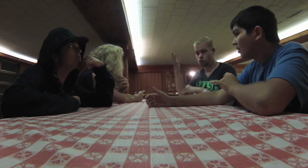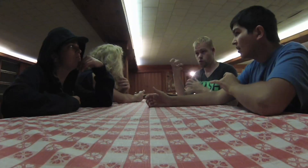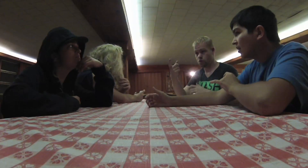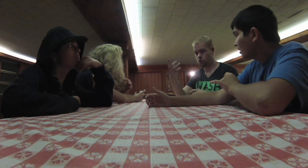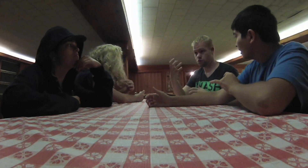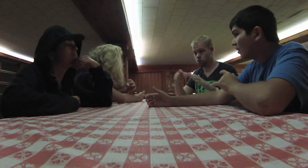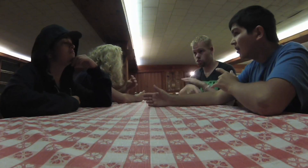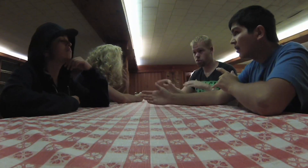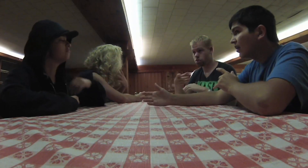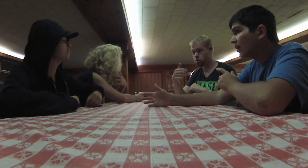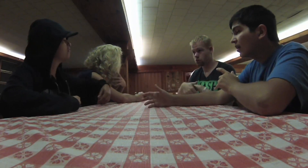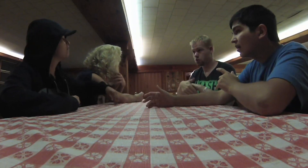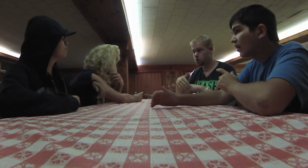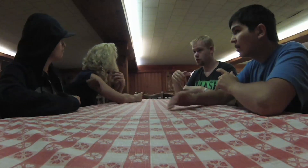You guys wanna go into the woods? Tonight?